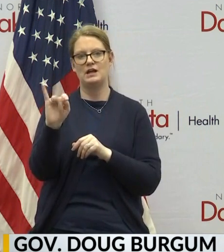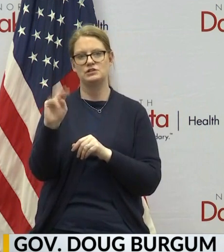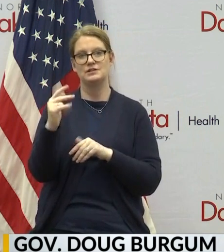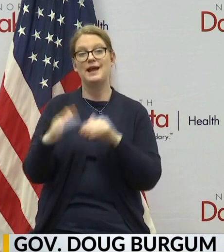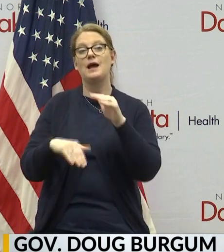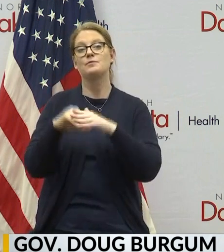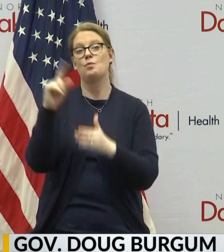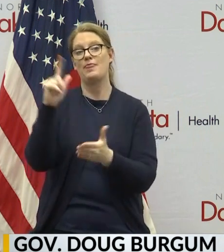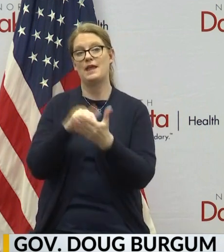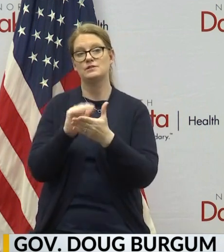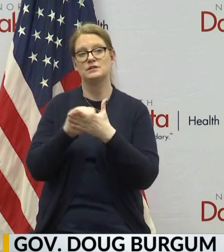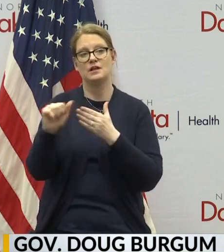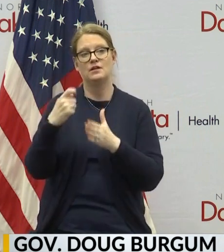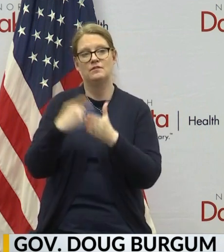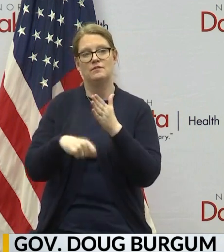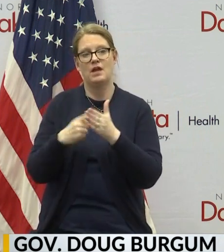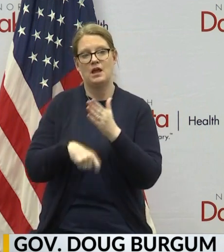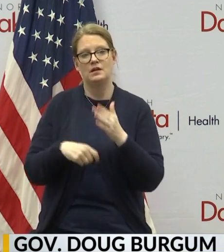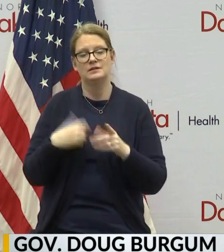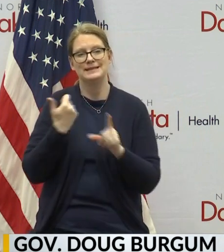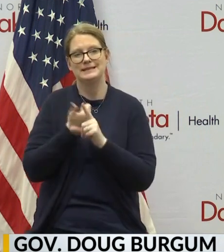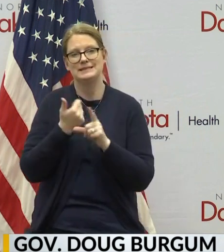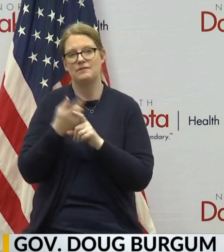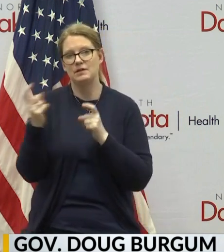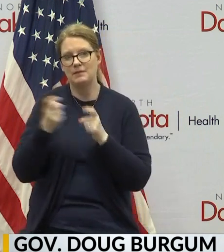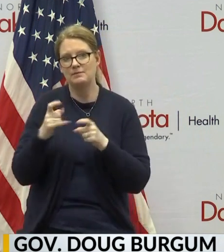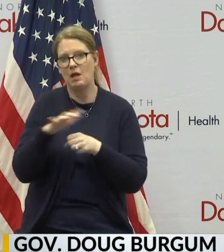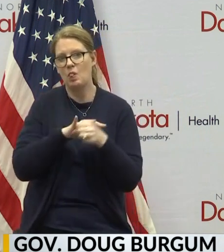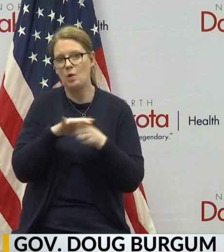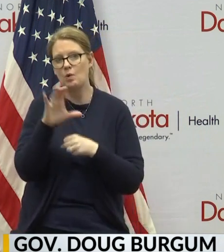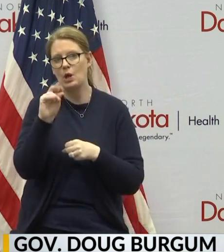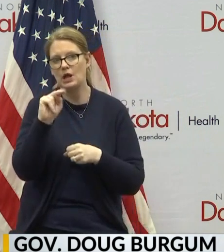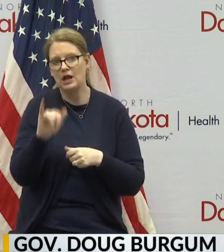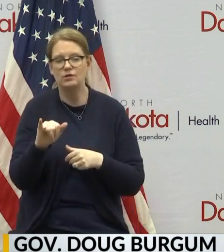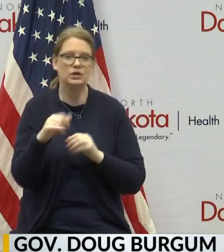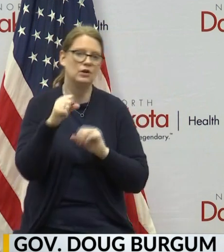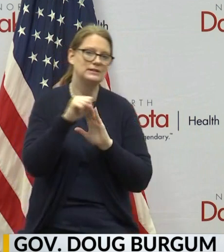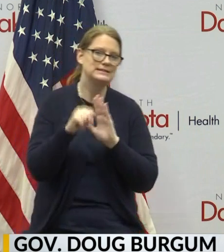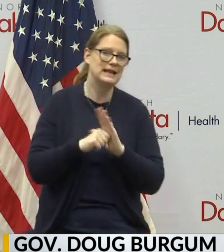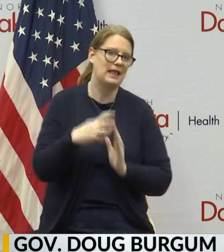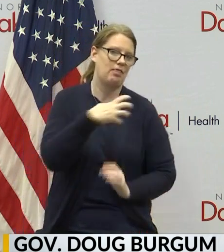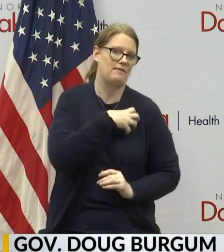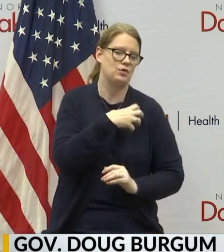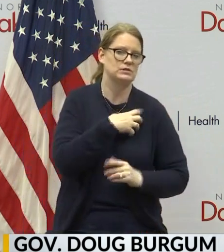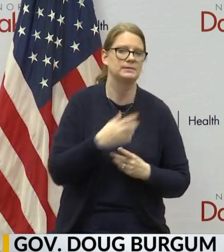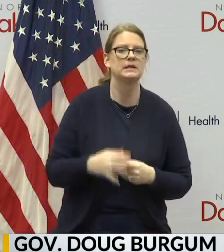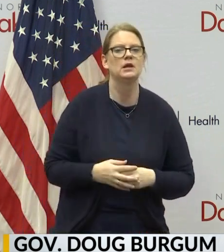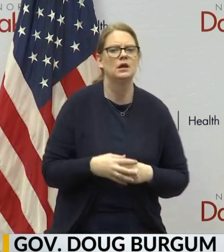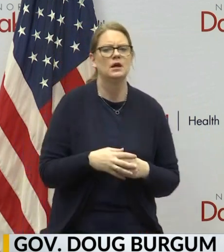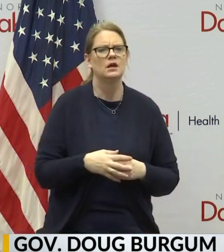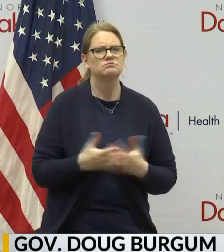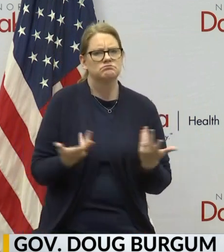ENFORCEMENT ARE AUTHORIZED TO ADHERE TO THE VIOLATIONS, A INFRACTION UP TO $1,000 FINE AND